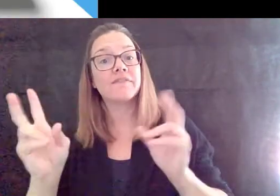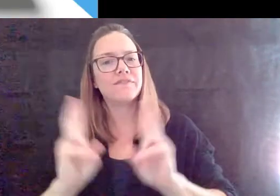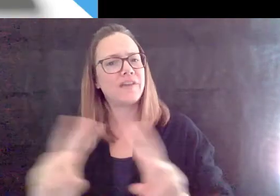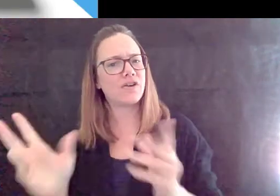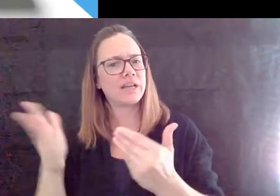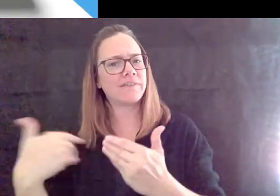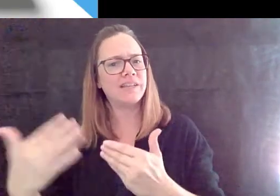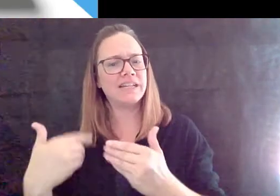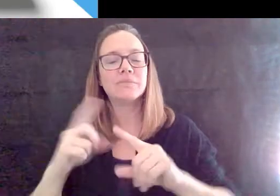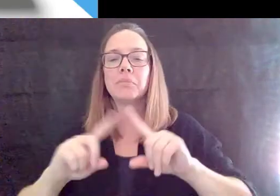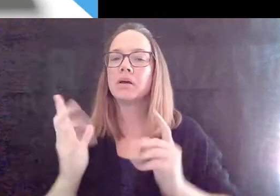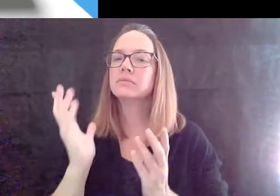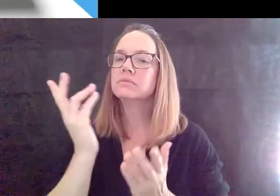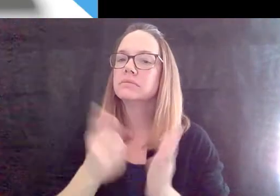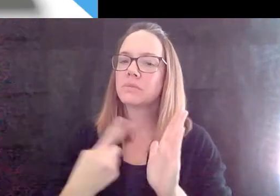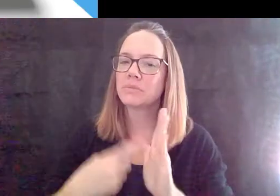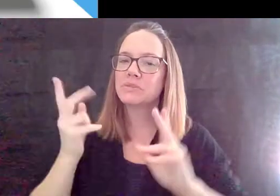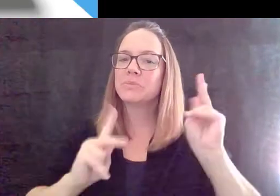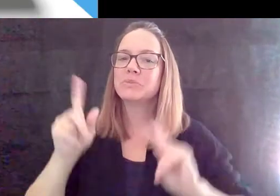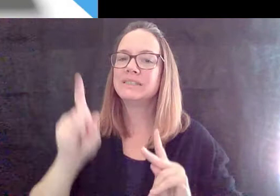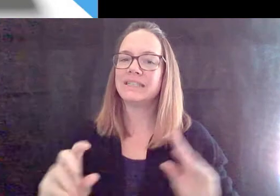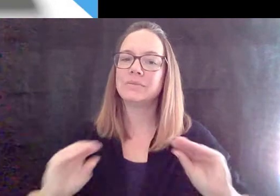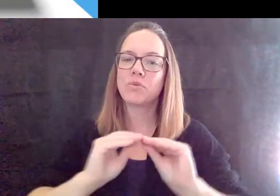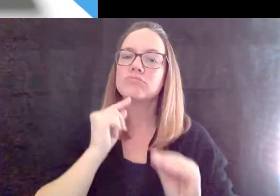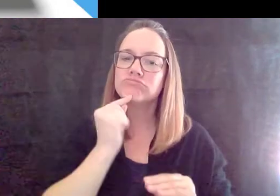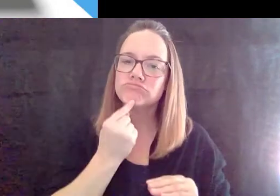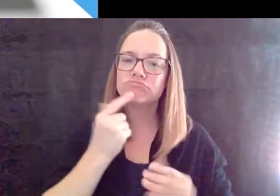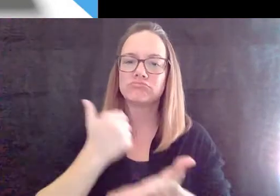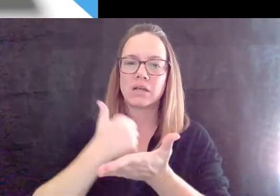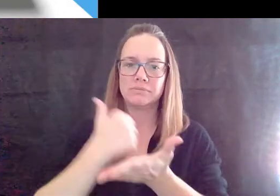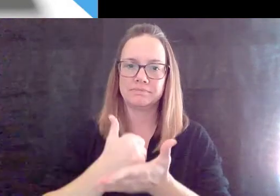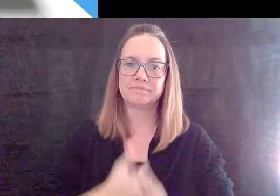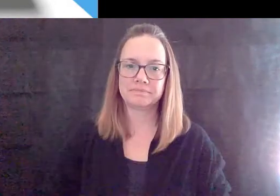But sometimes people are in a crisis and need further help. Next slide.